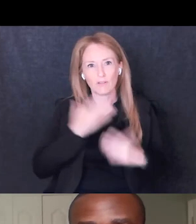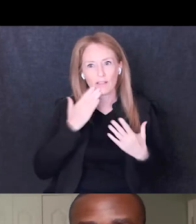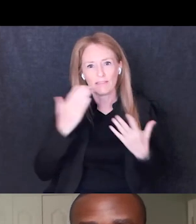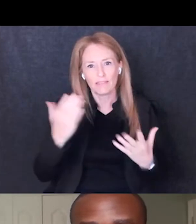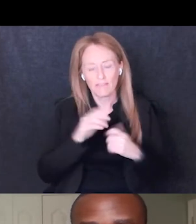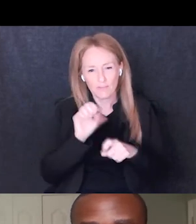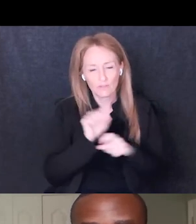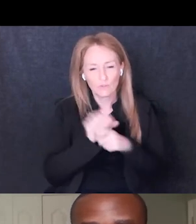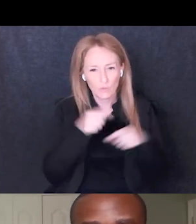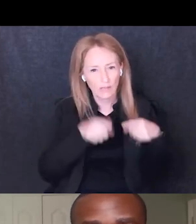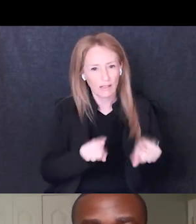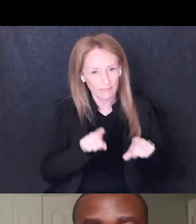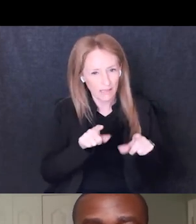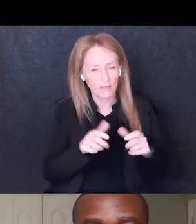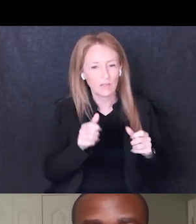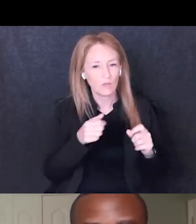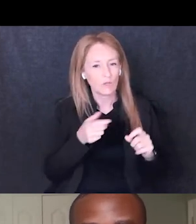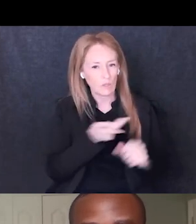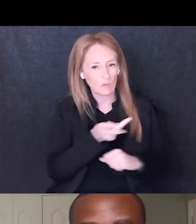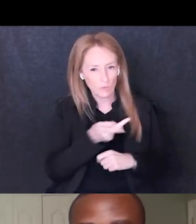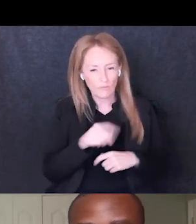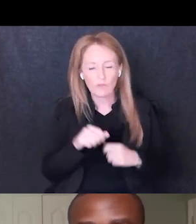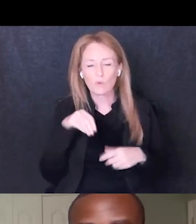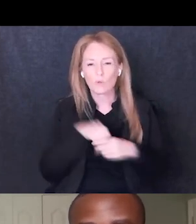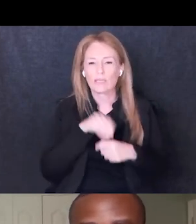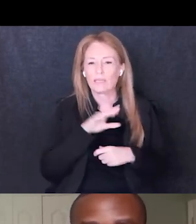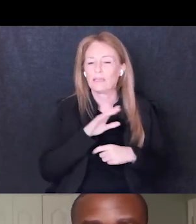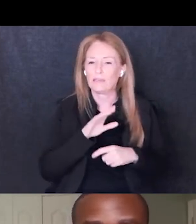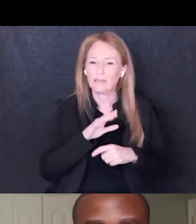PROJECTS. I WANT TO HIGHLIGHT ALL OF THE GREAT THINGS THAT YOU